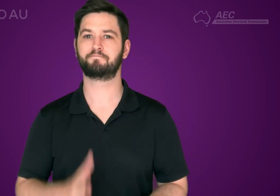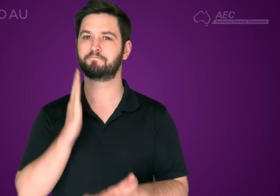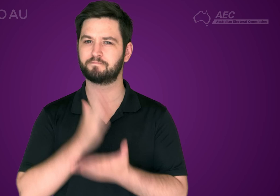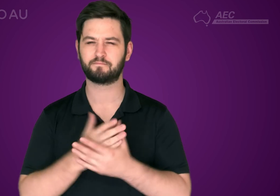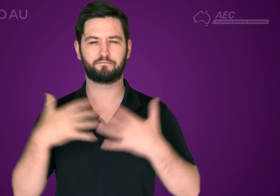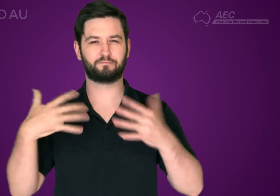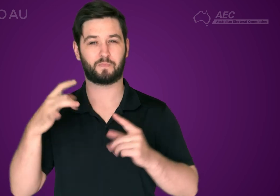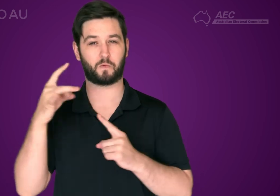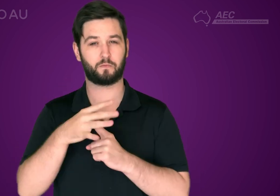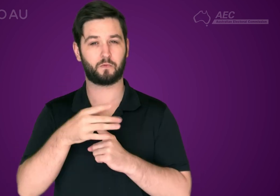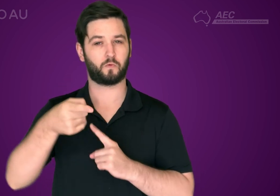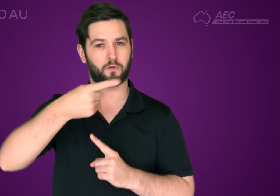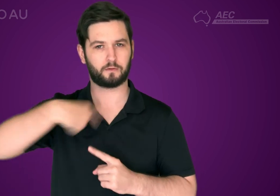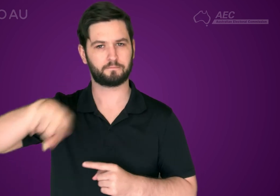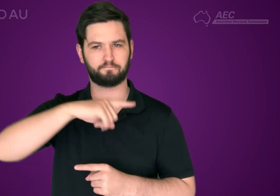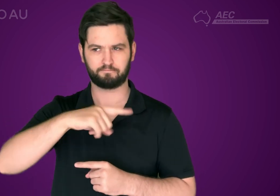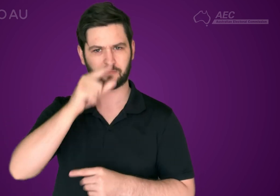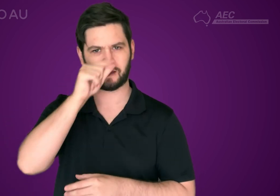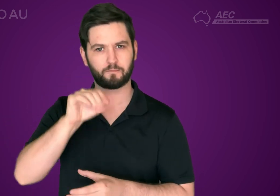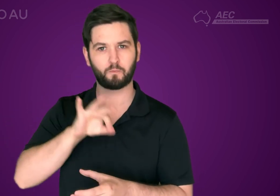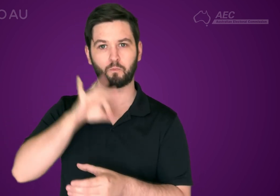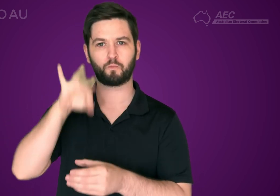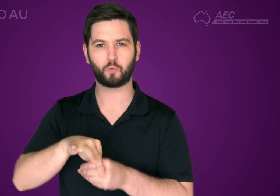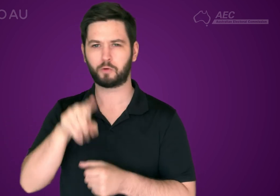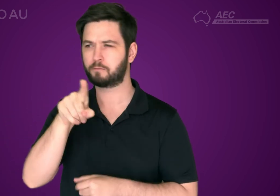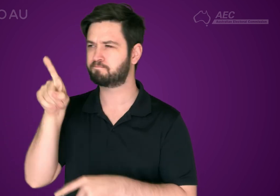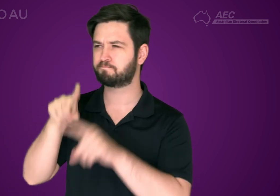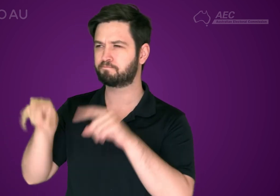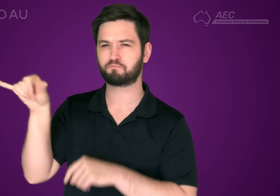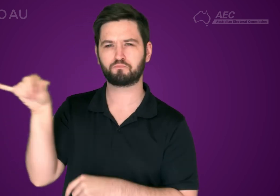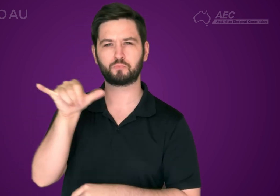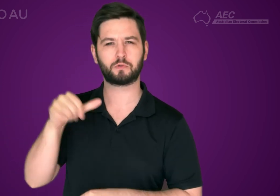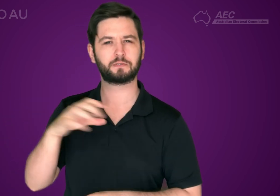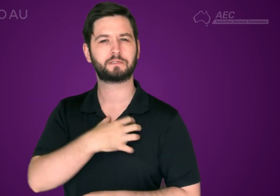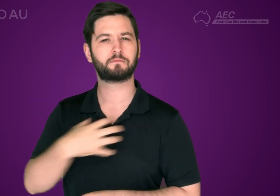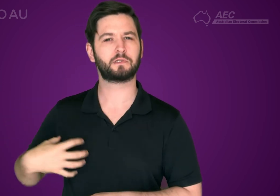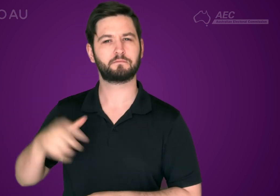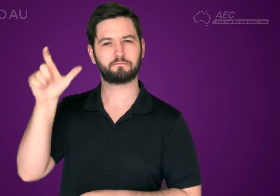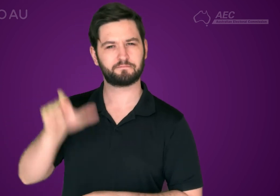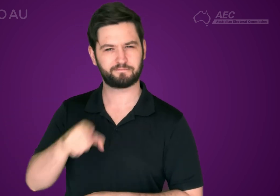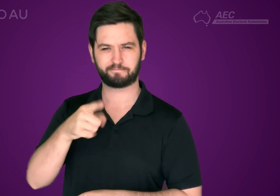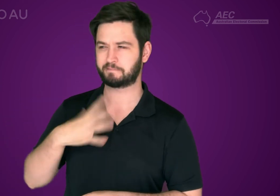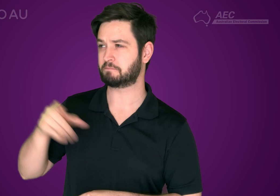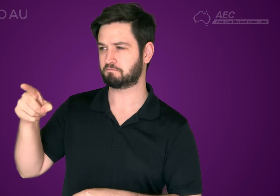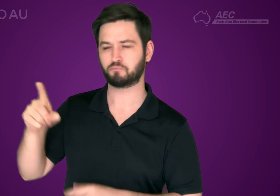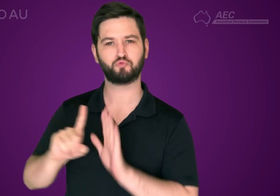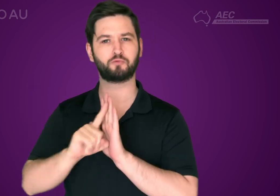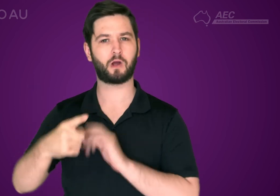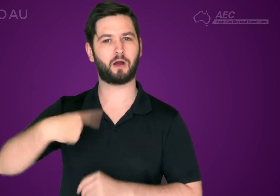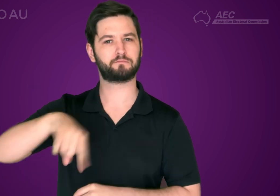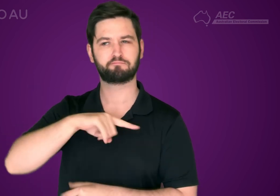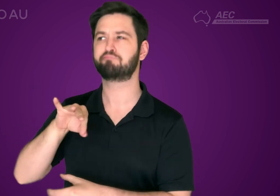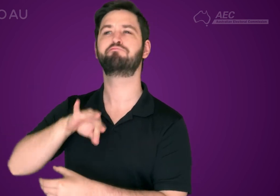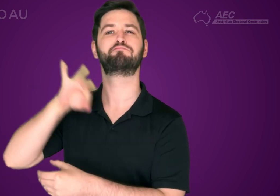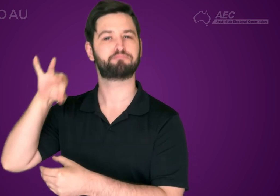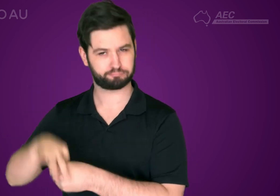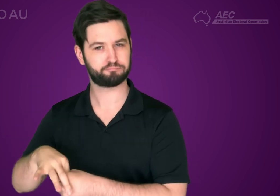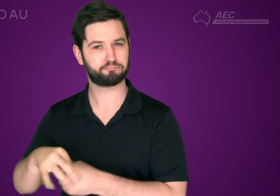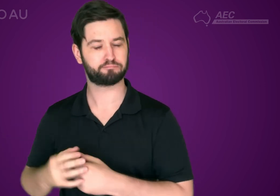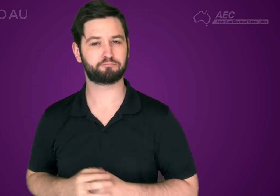It is important that we as citizens are able to vote who we want to be in government to represent us.